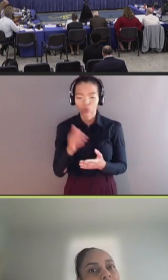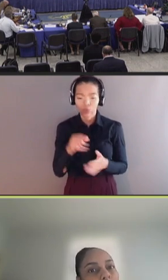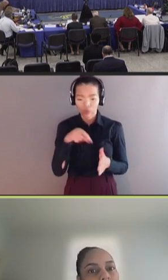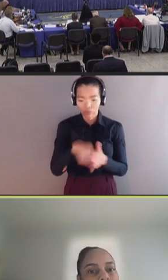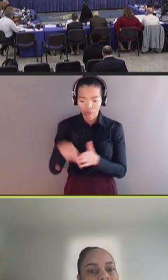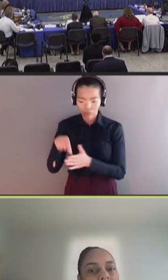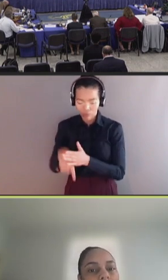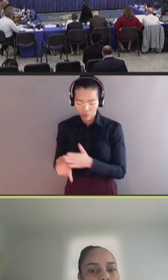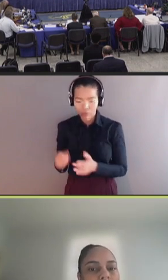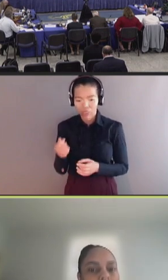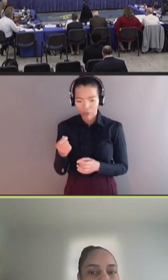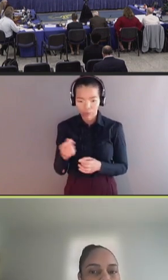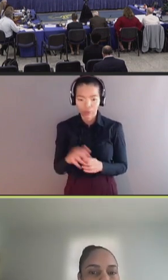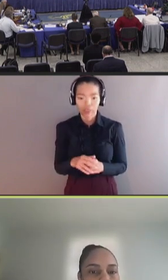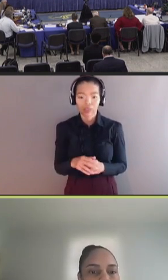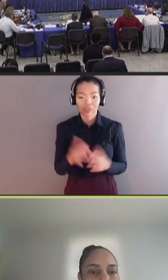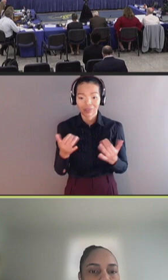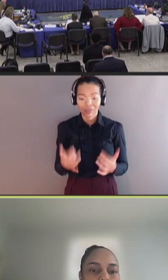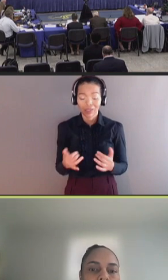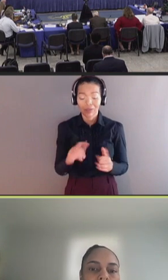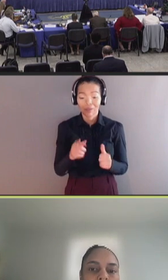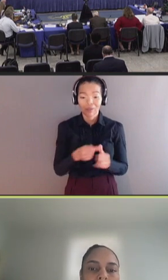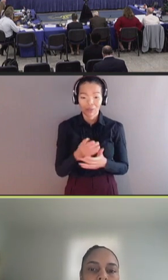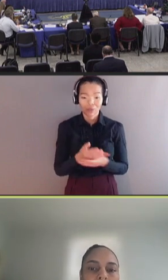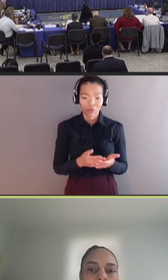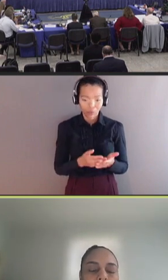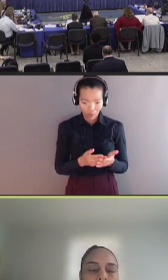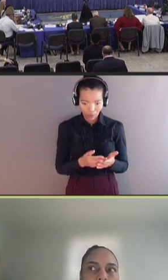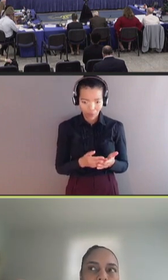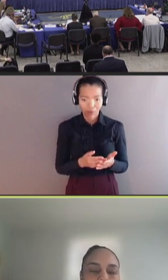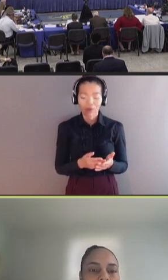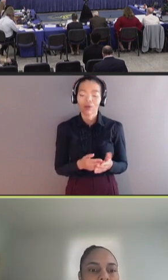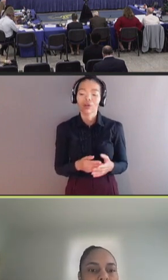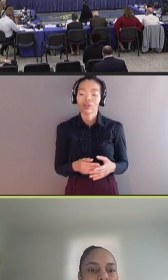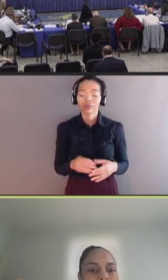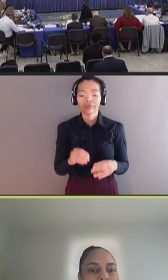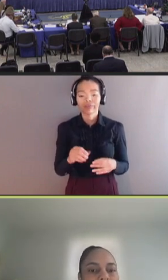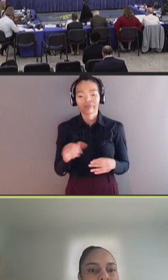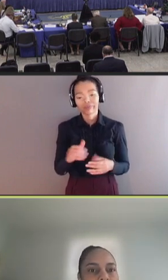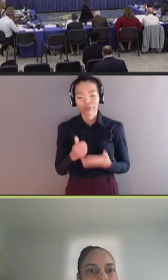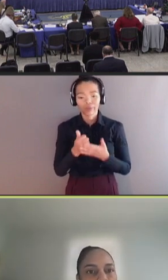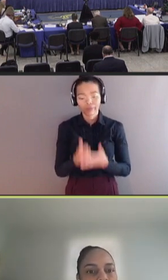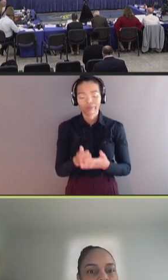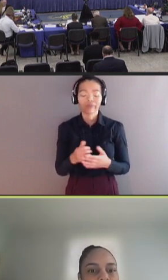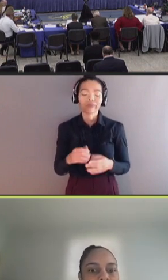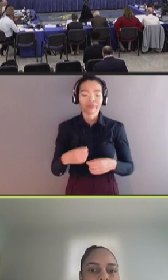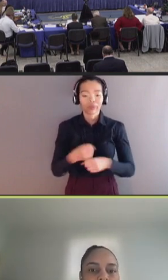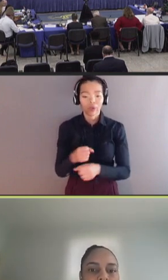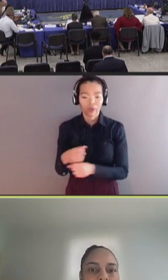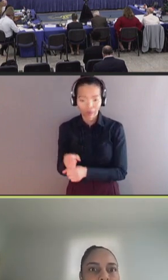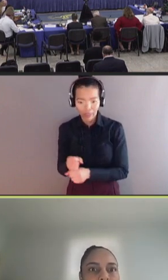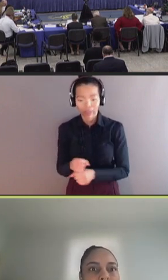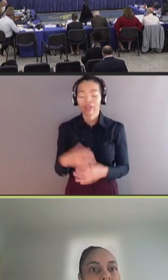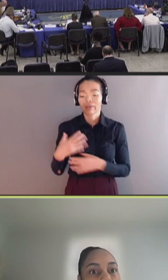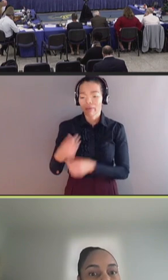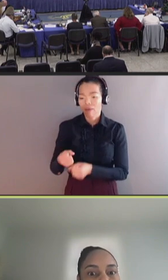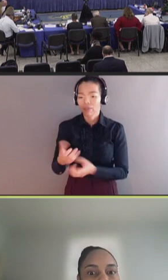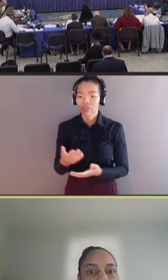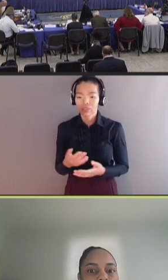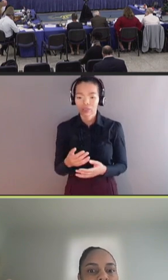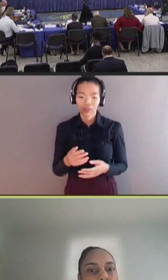the Cultivate Confidence stage at the moment. The two stages are designed to address knowledge and